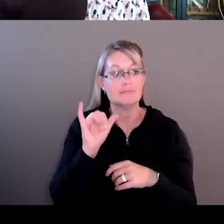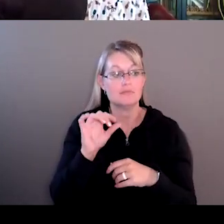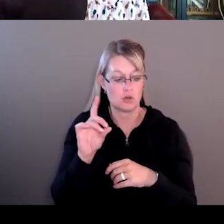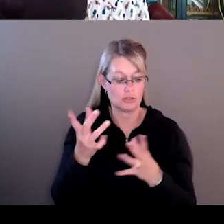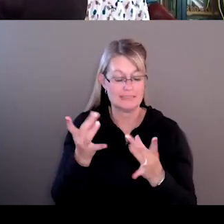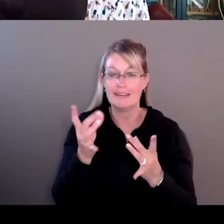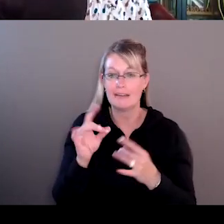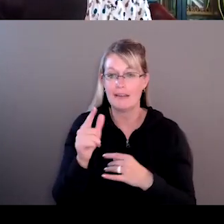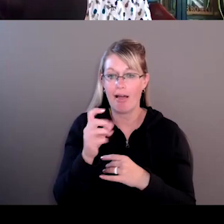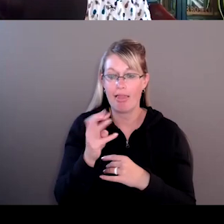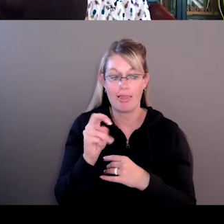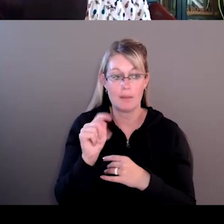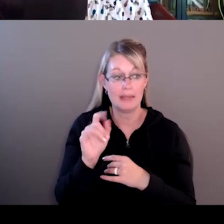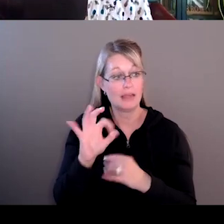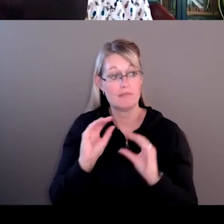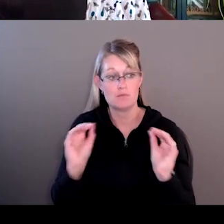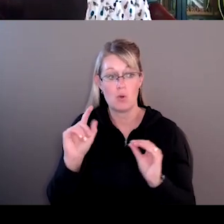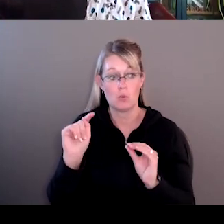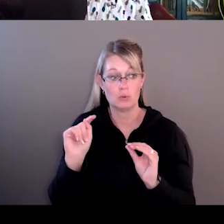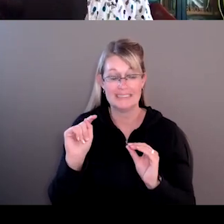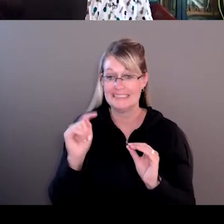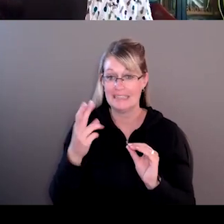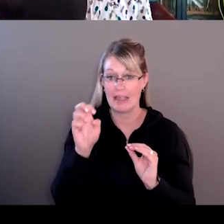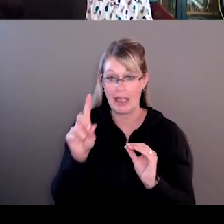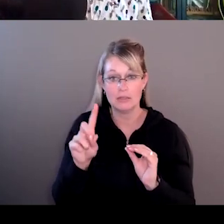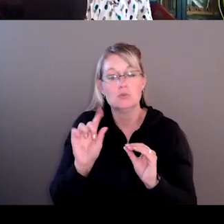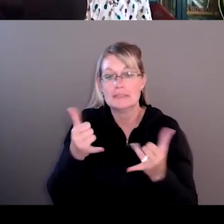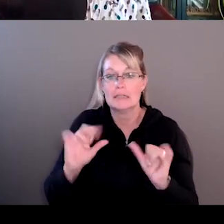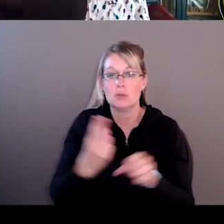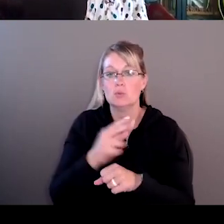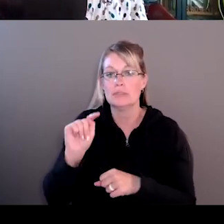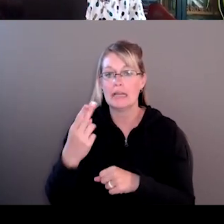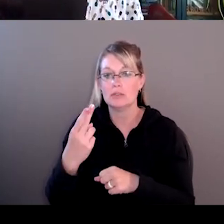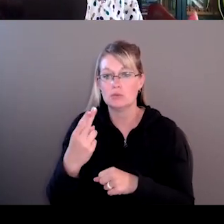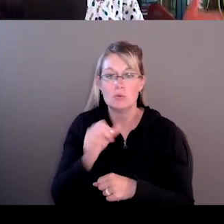has no thead, you can still use TH. You don't need to add scope attributes since the row header